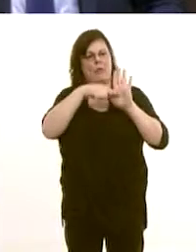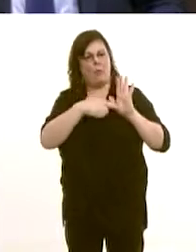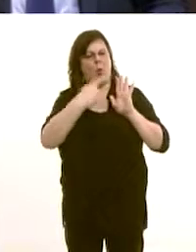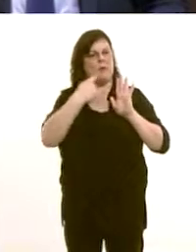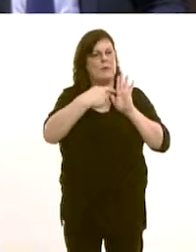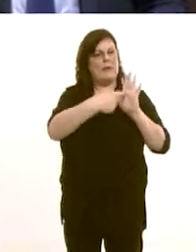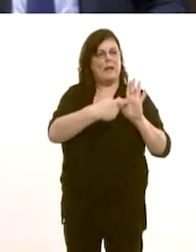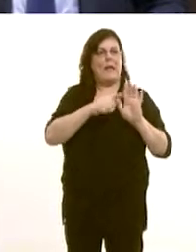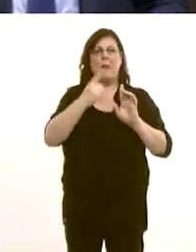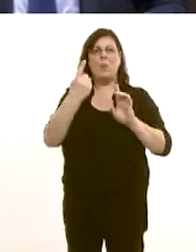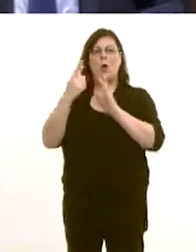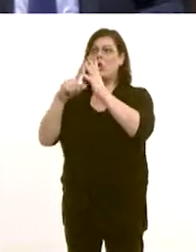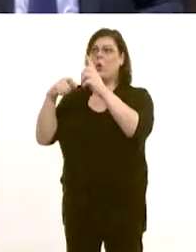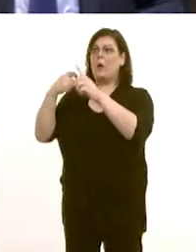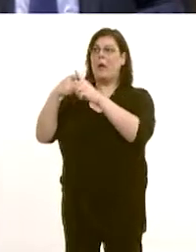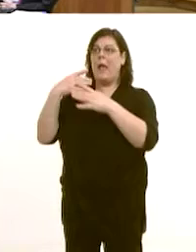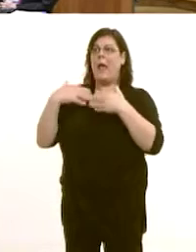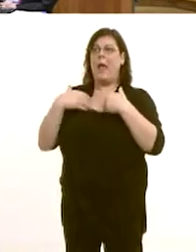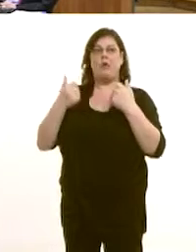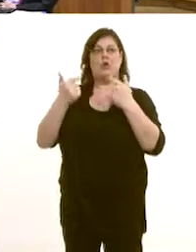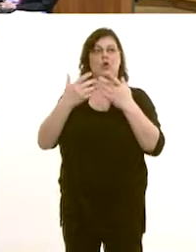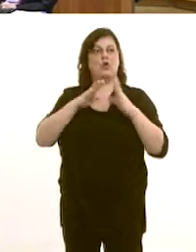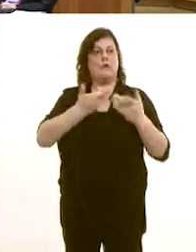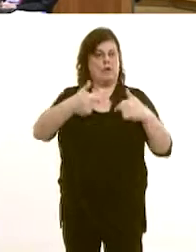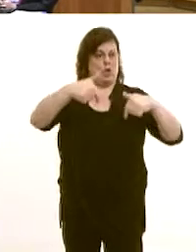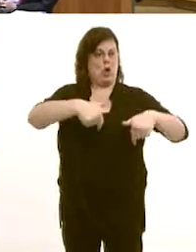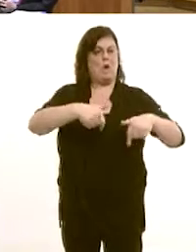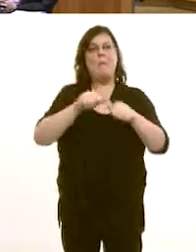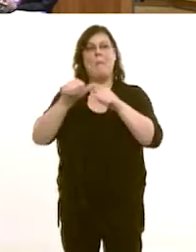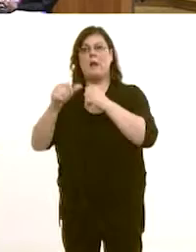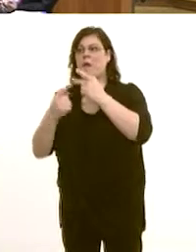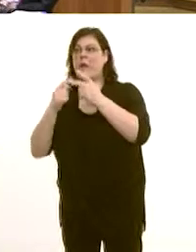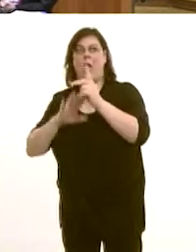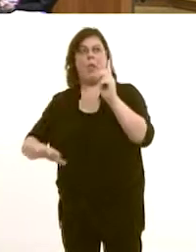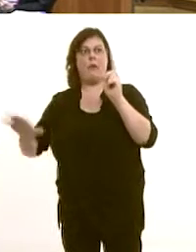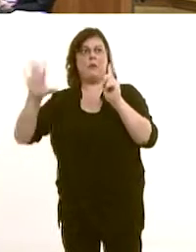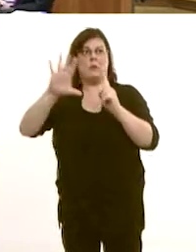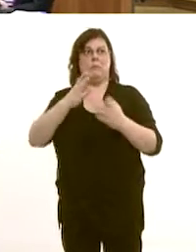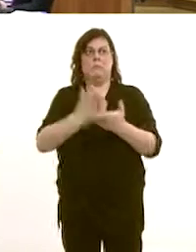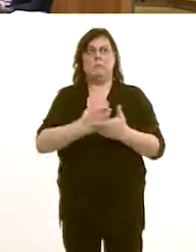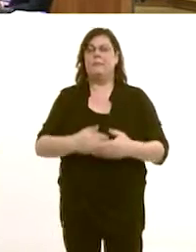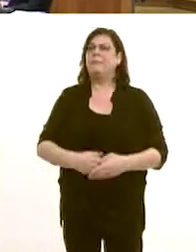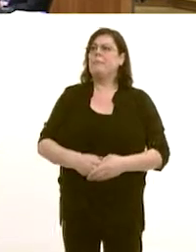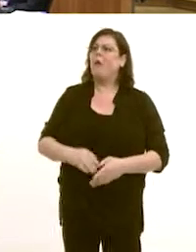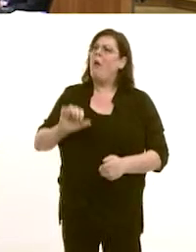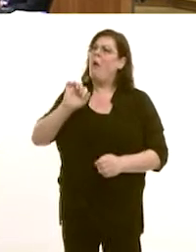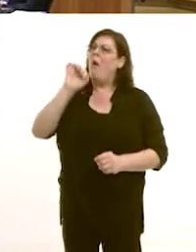in one part of the UK is better than the others. Ann Jones: Thank you very much for that assessment.